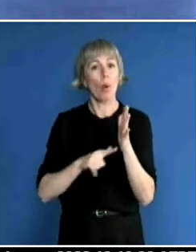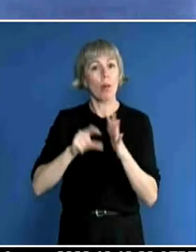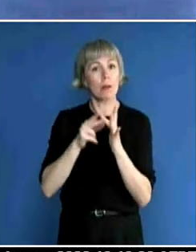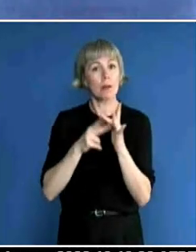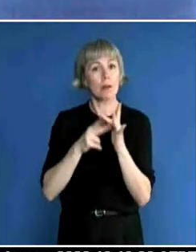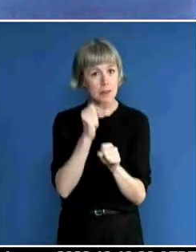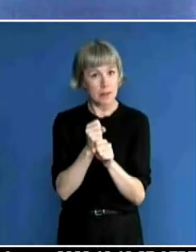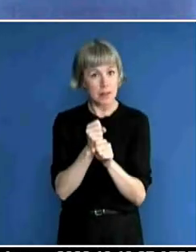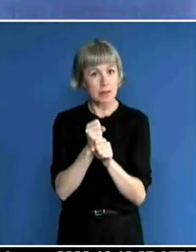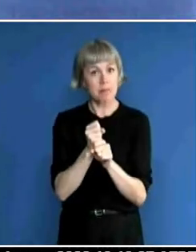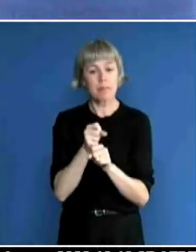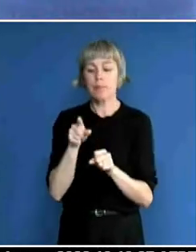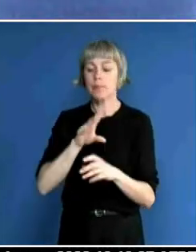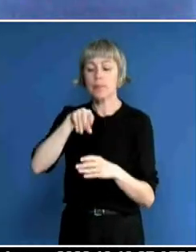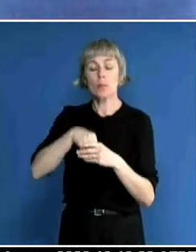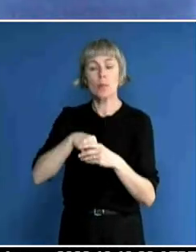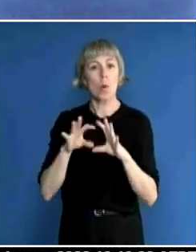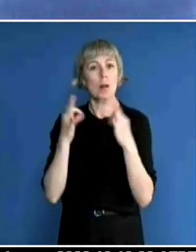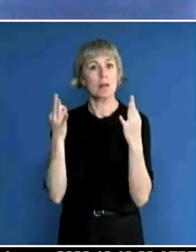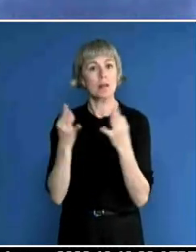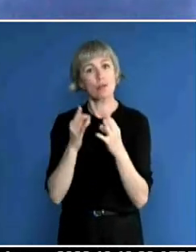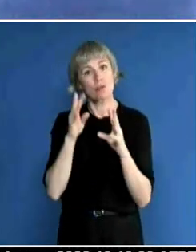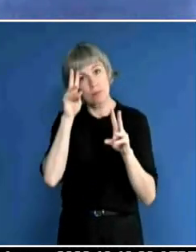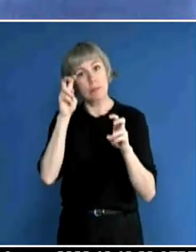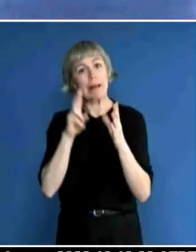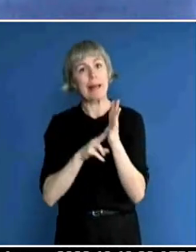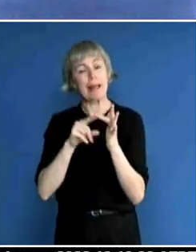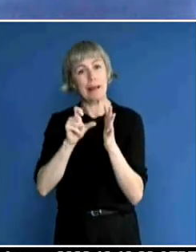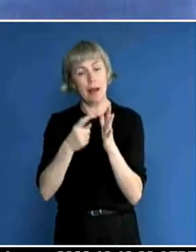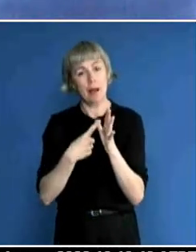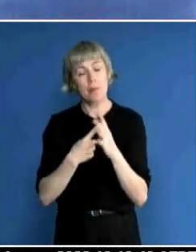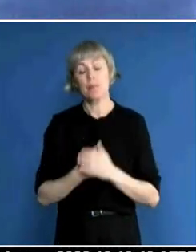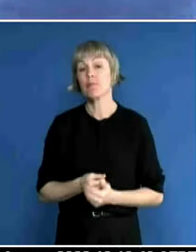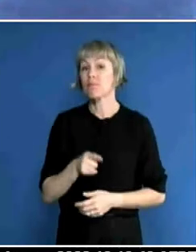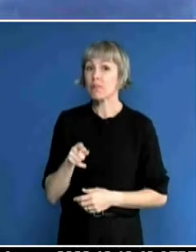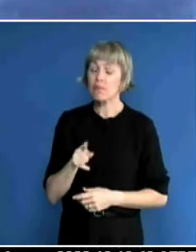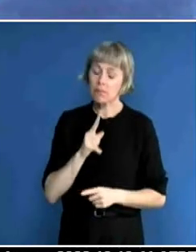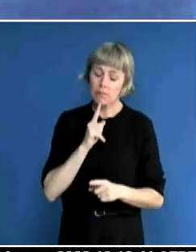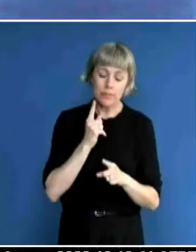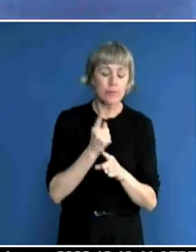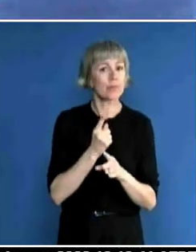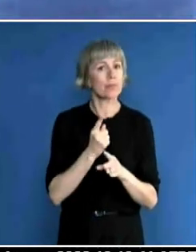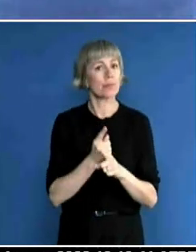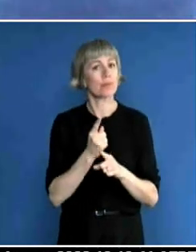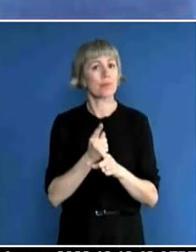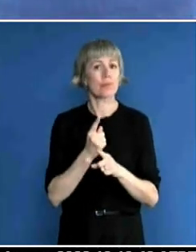He spoke about his personal experiences and his work advocating for Culturally and